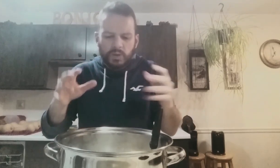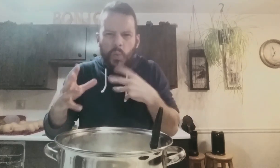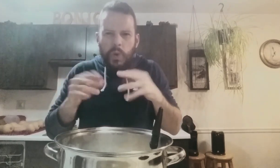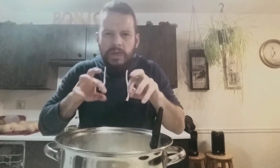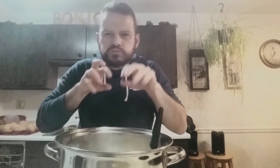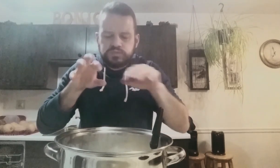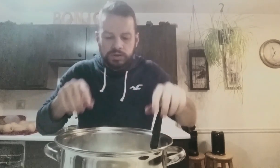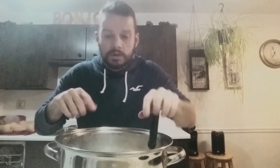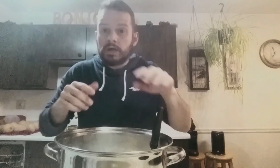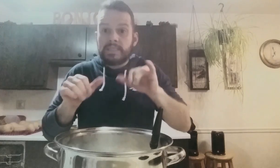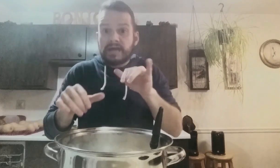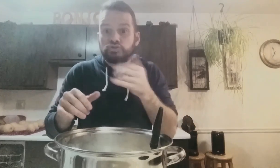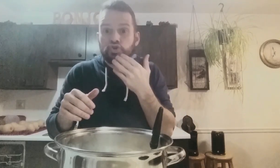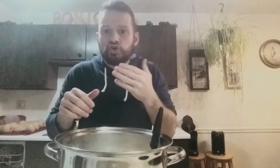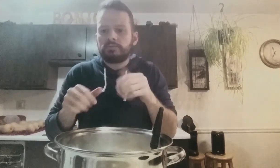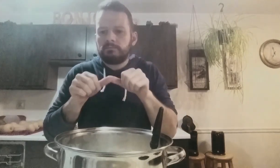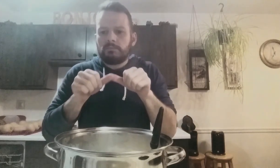It lathers up some white foam and that's good,